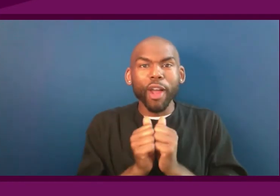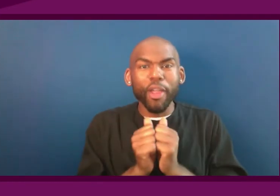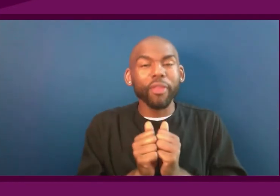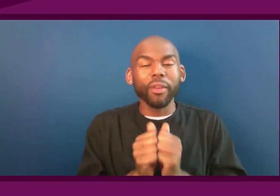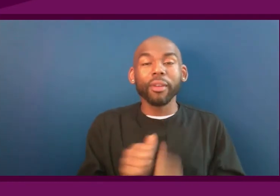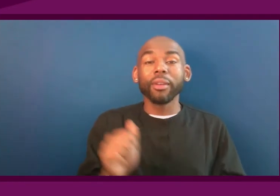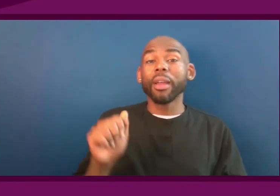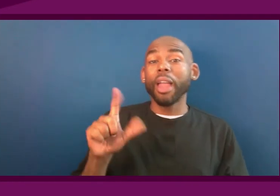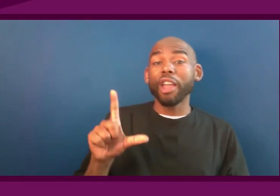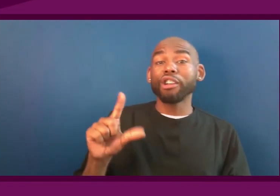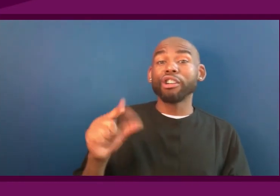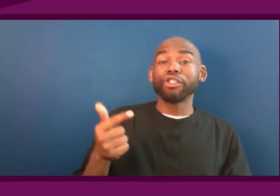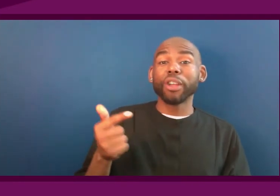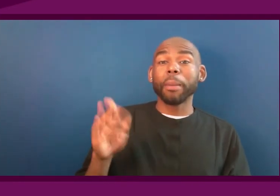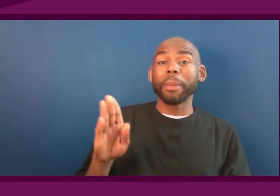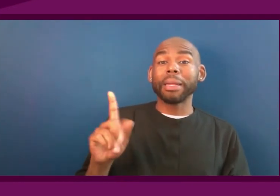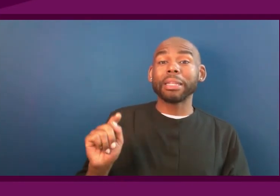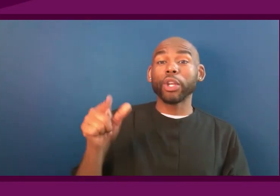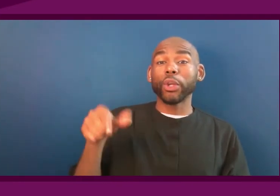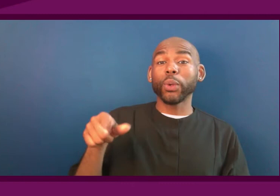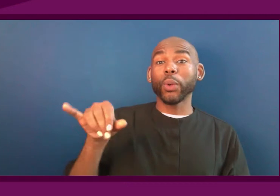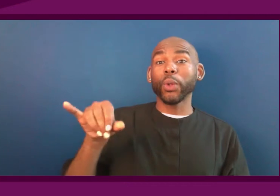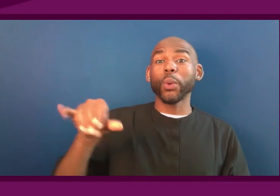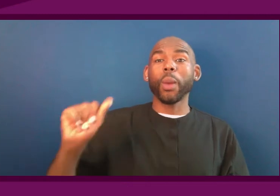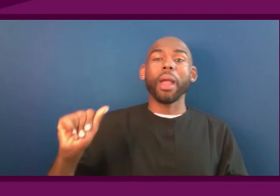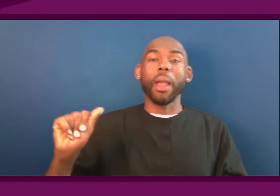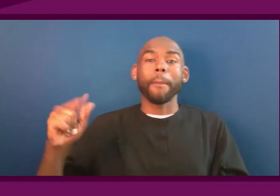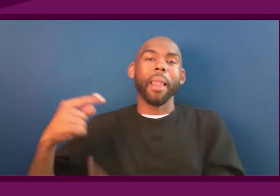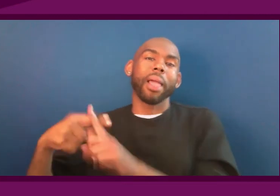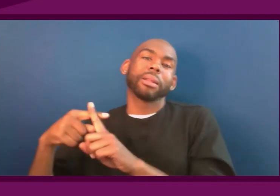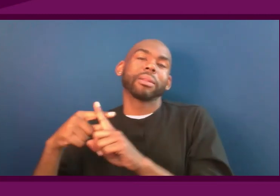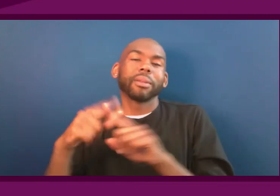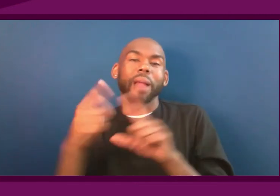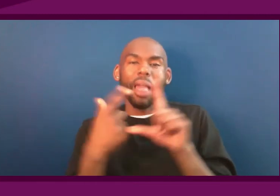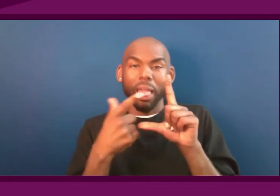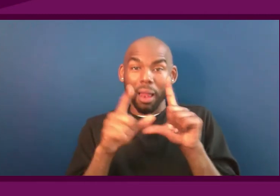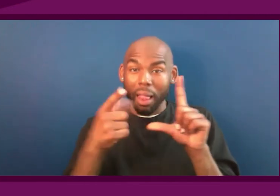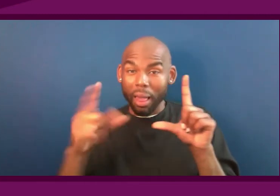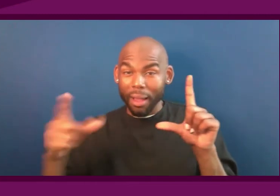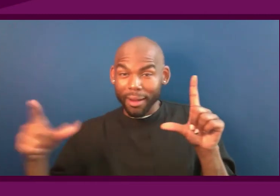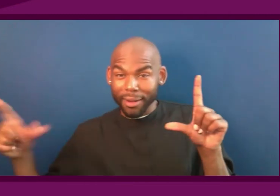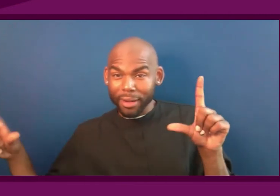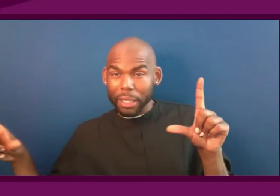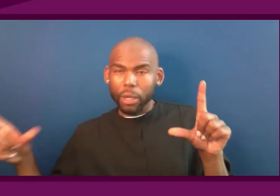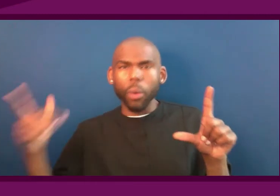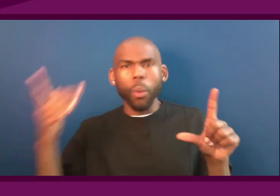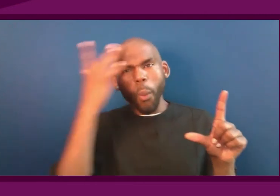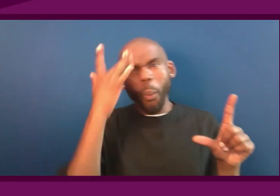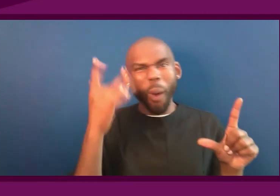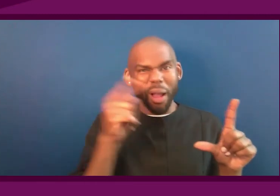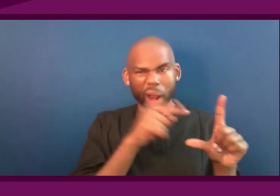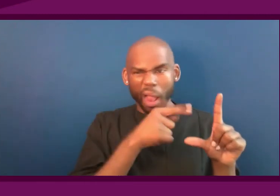and that they're... But they came together with pride and we have not done that at the